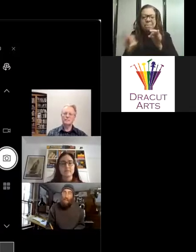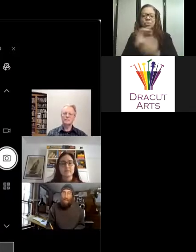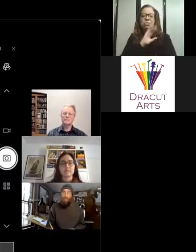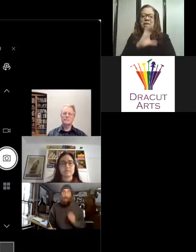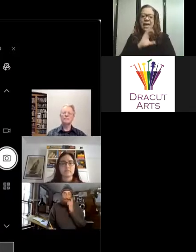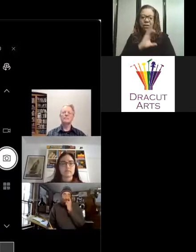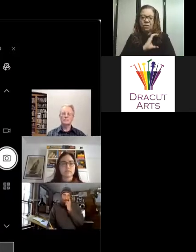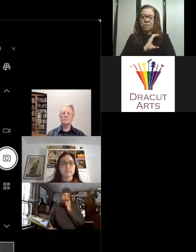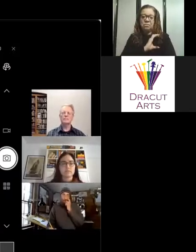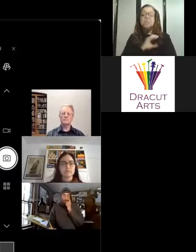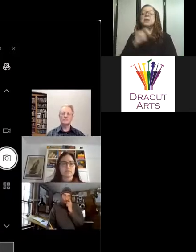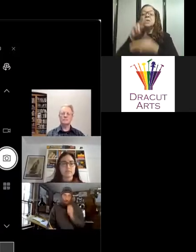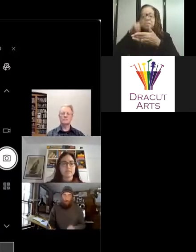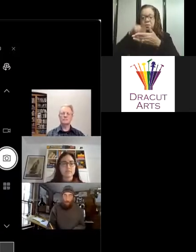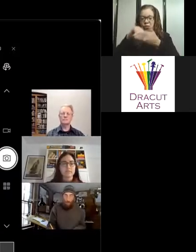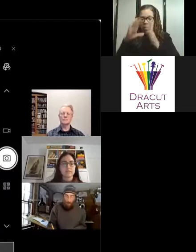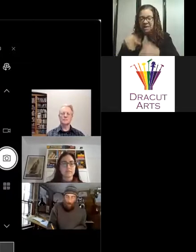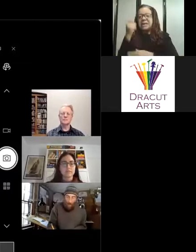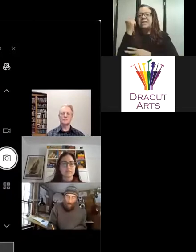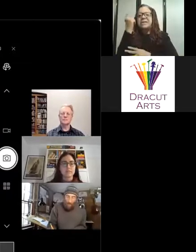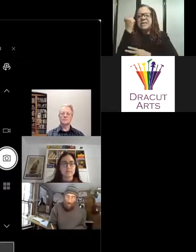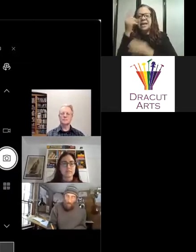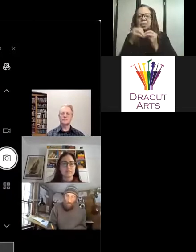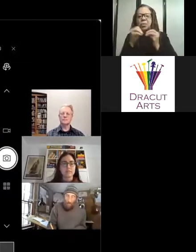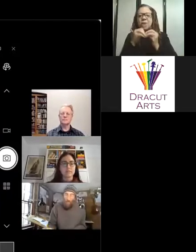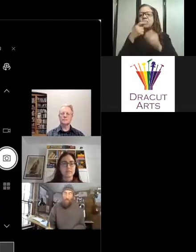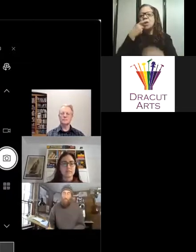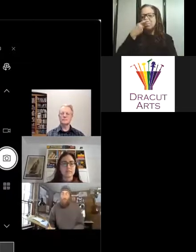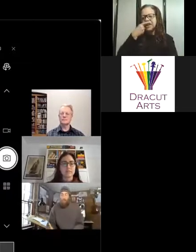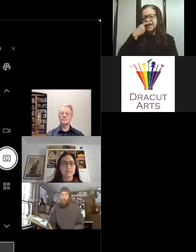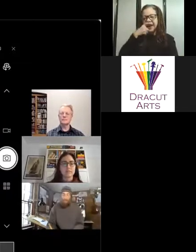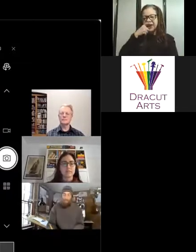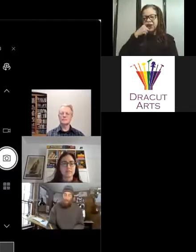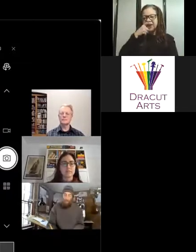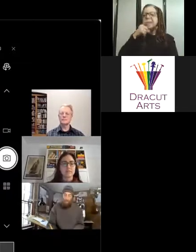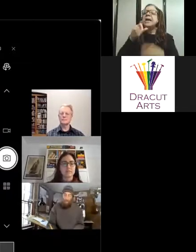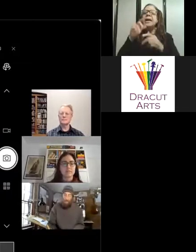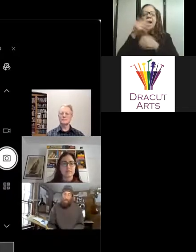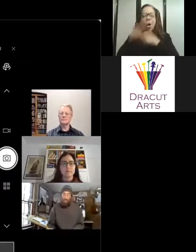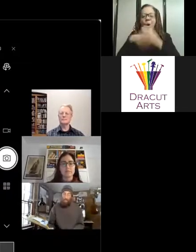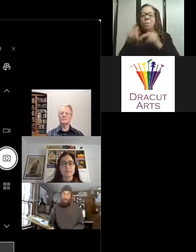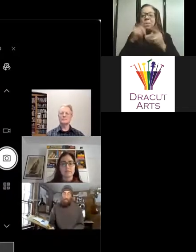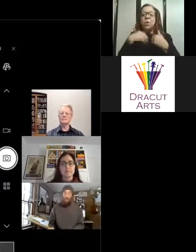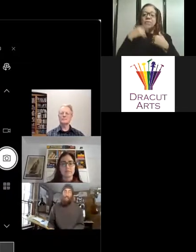identify with them a little more, right? The moment I draw a mustache on this character, everybody who has a mustache says hey that looks like me!